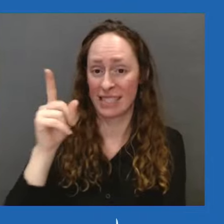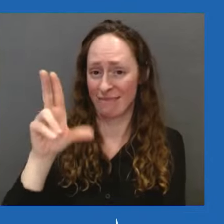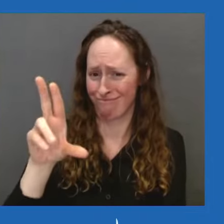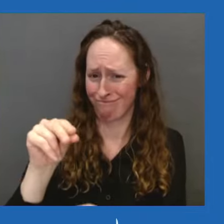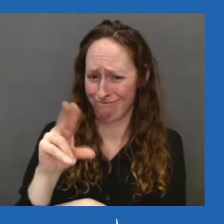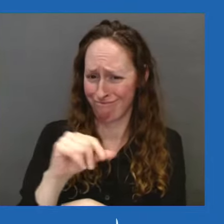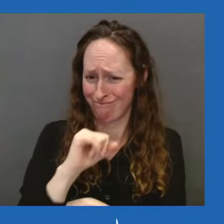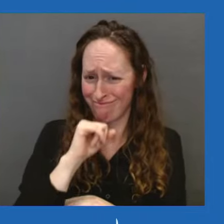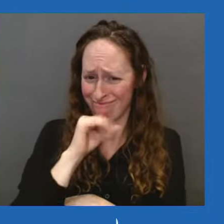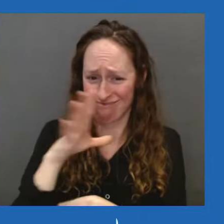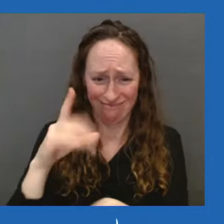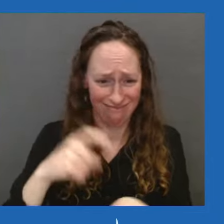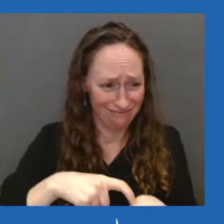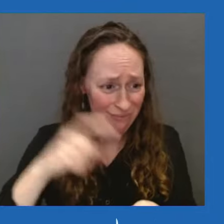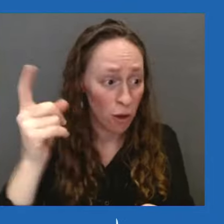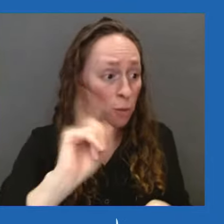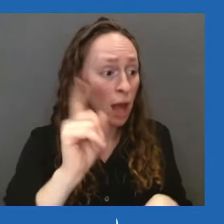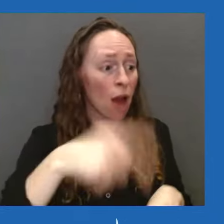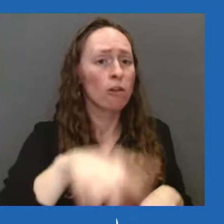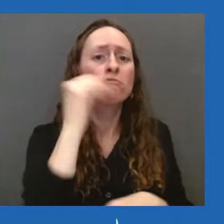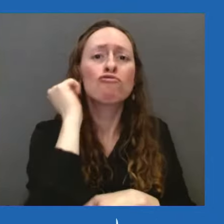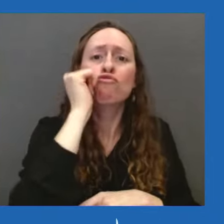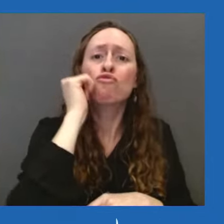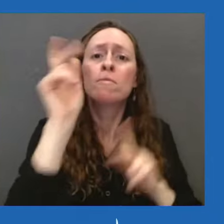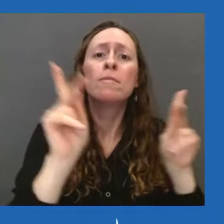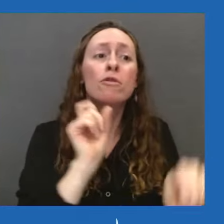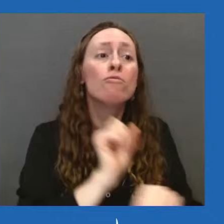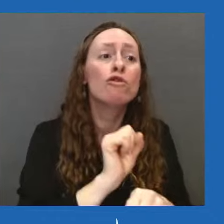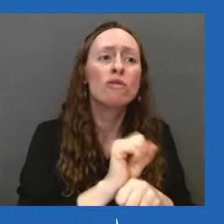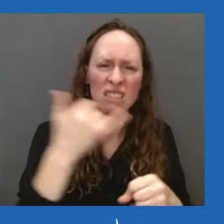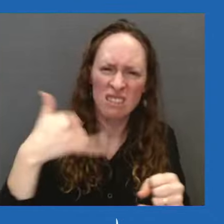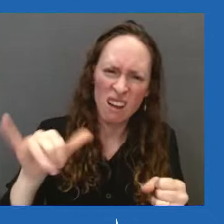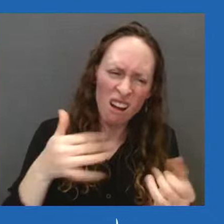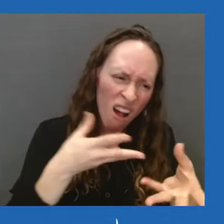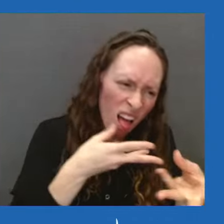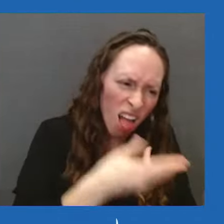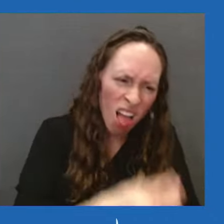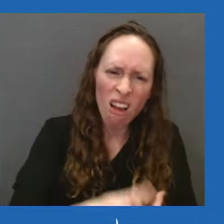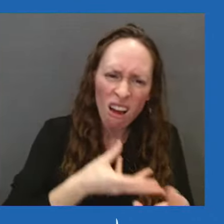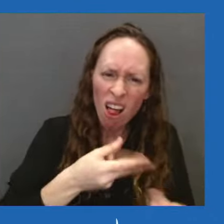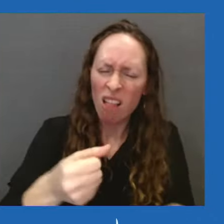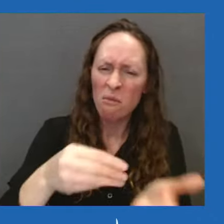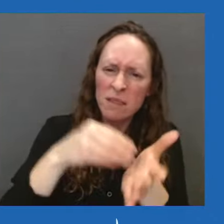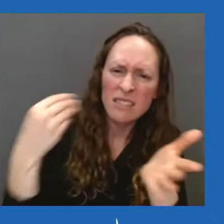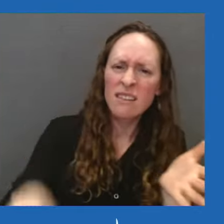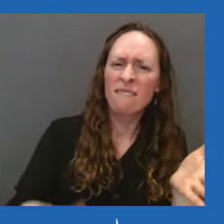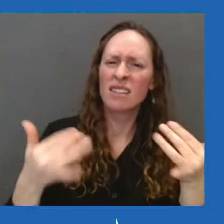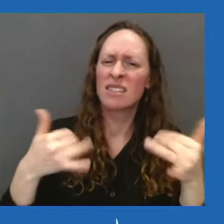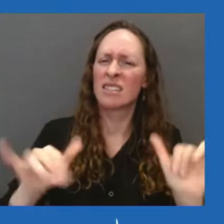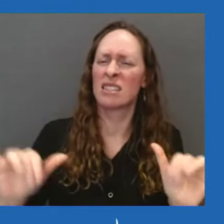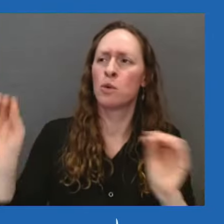we created over 14 million brand new jobs -- good-paying jobs.